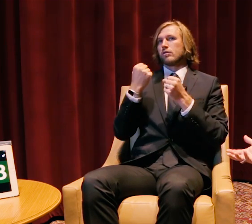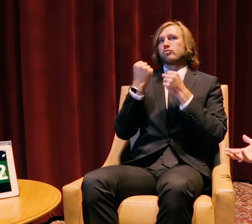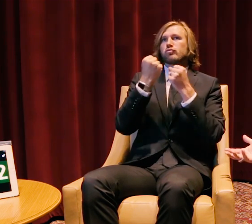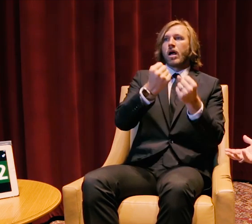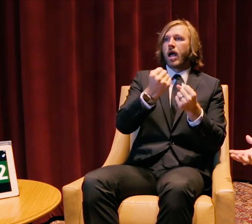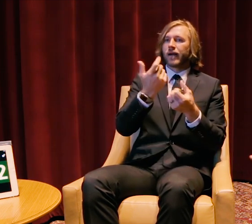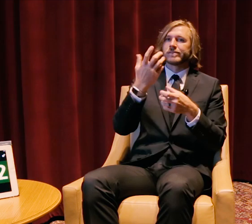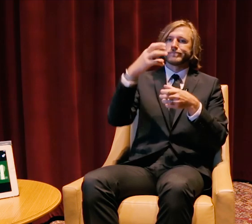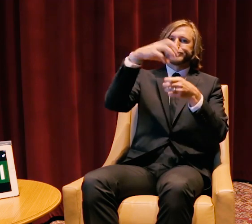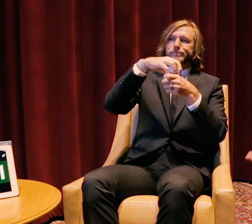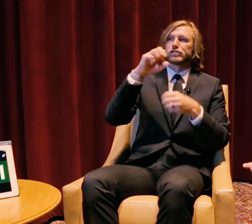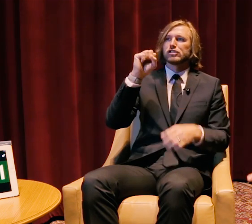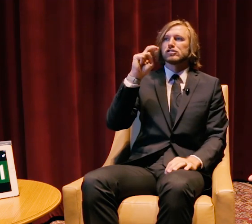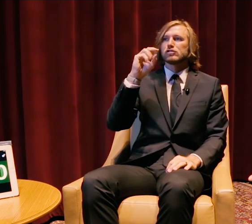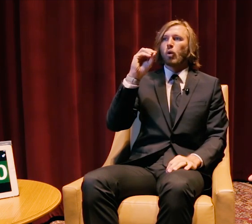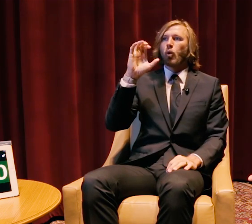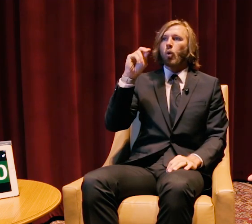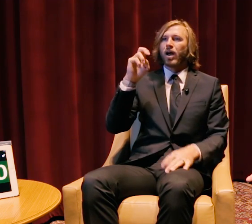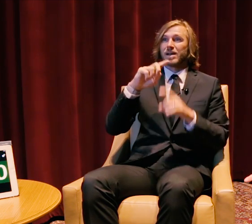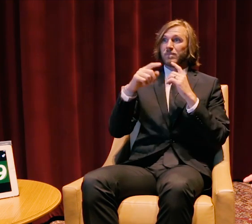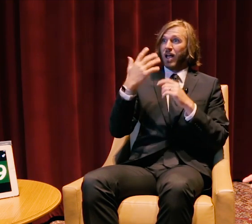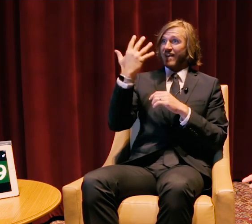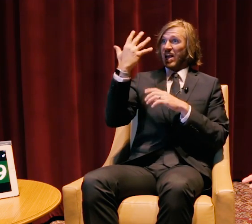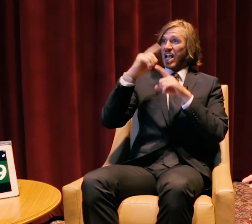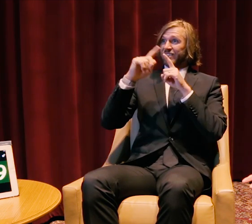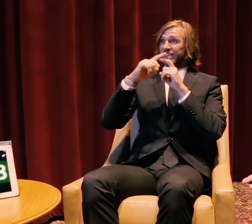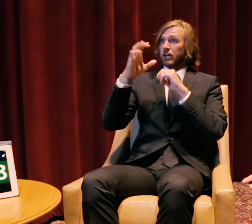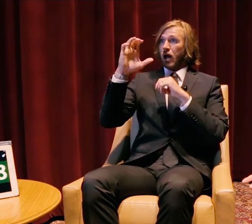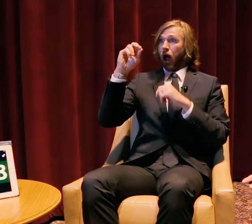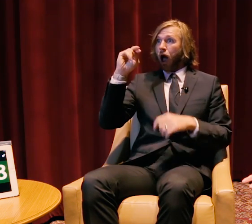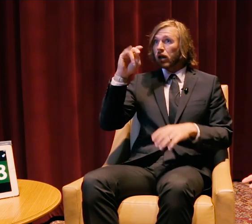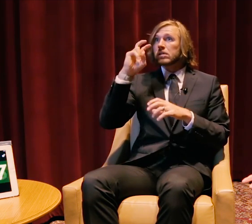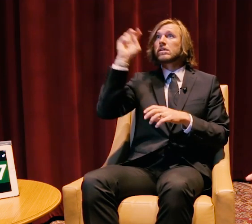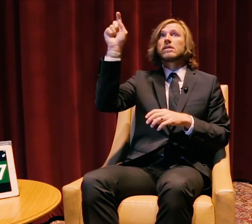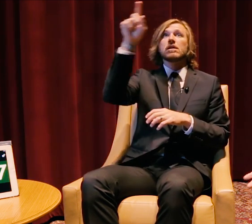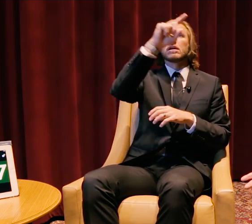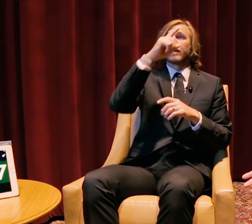and getting a snocone. Going to five different continents to go scuba diving